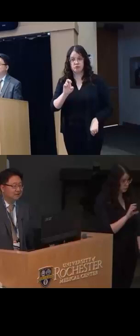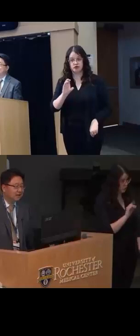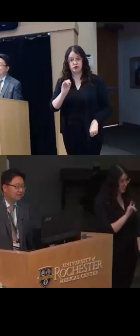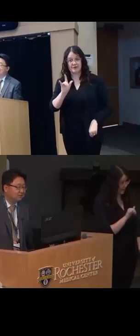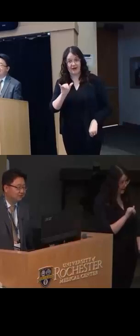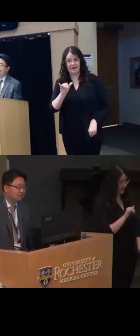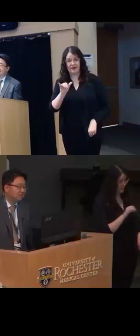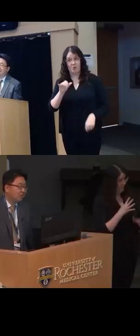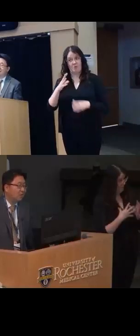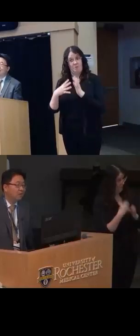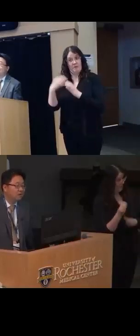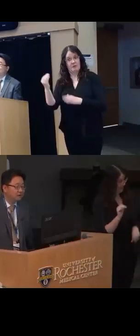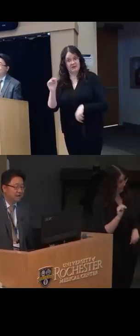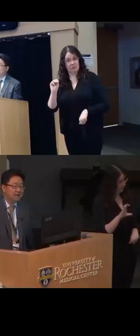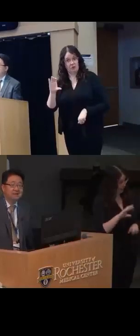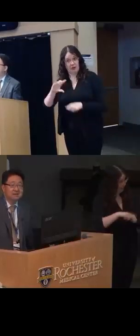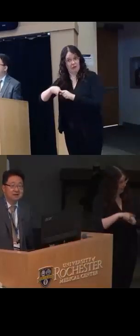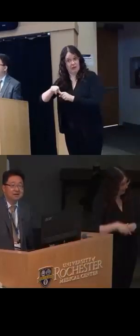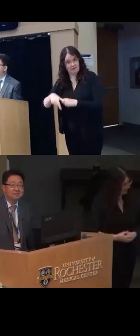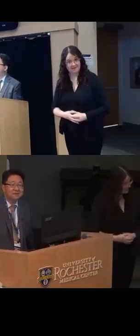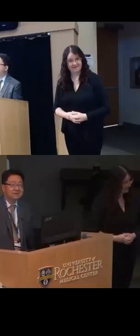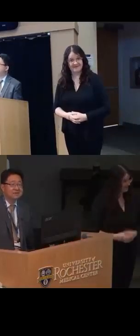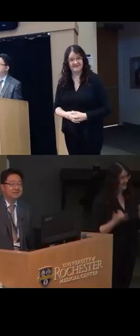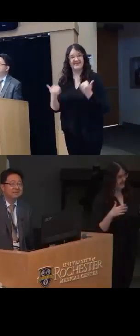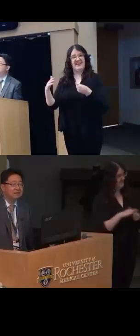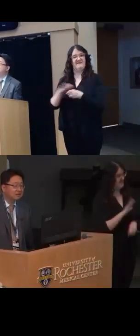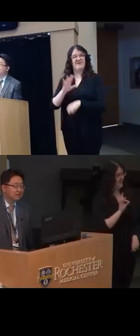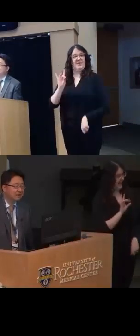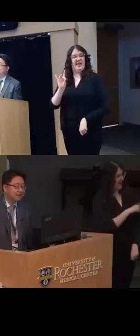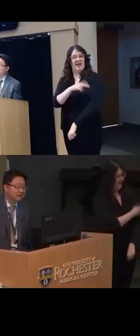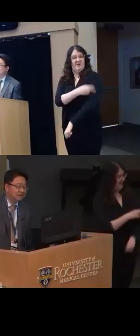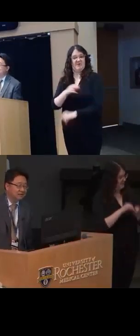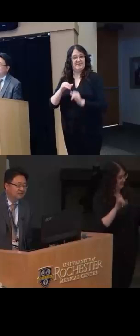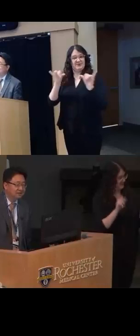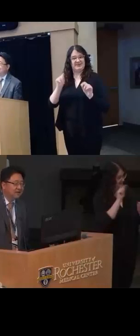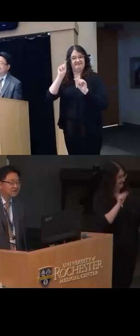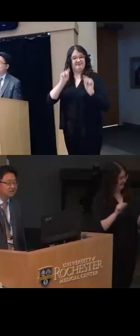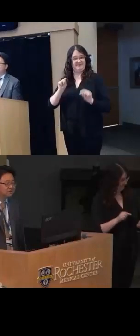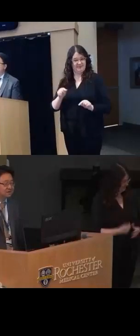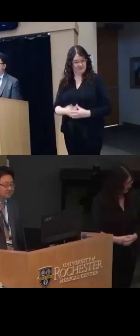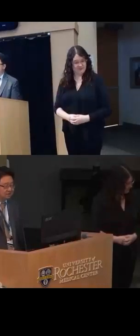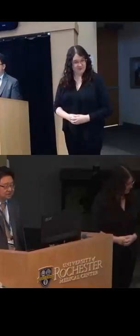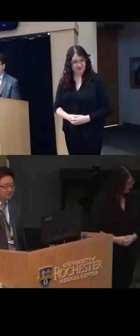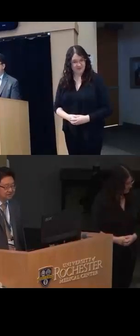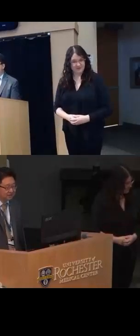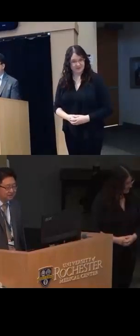is it now the whole eight hospital system we are looking at in relation to trying to cover them